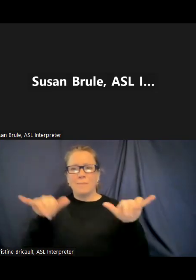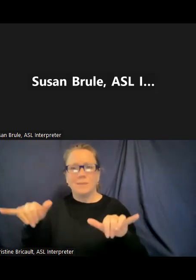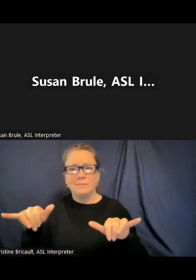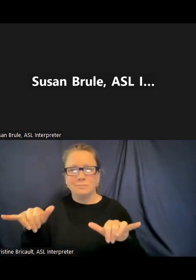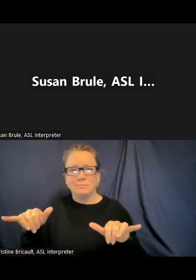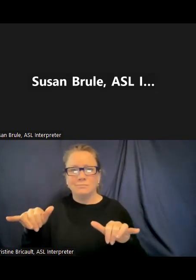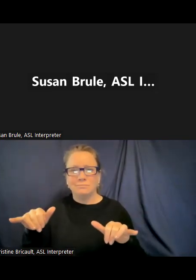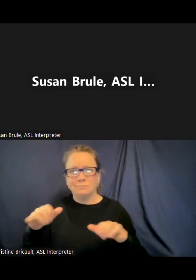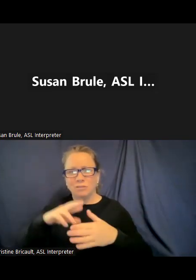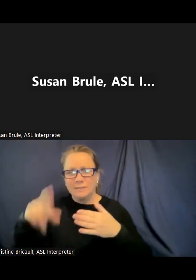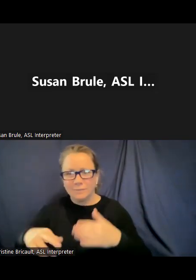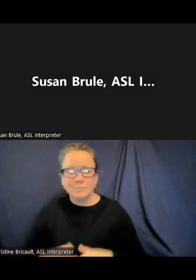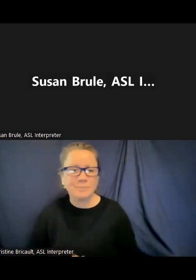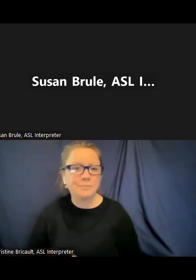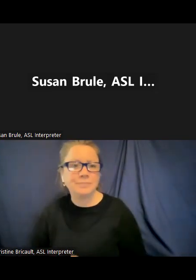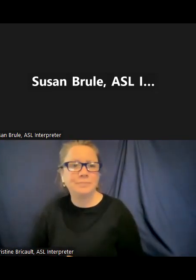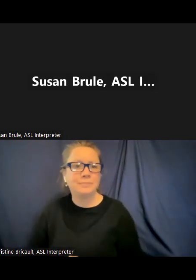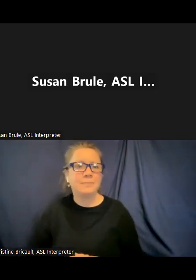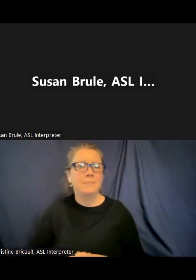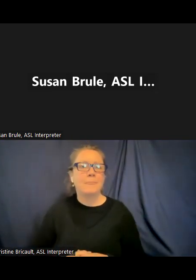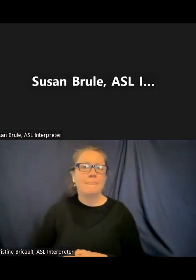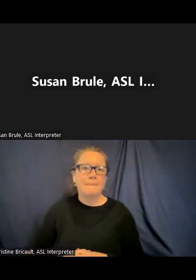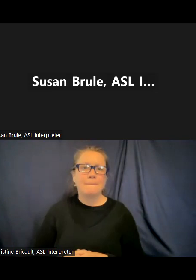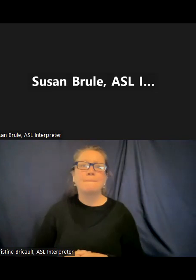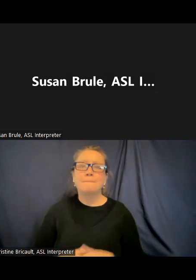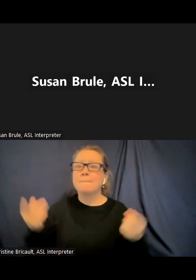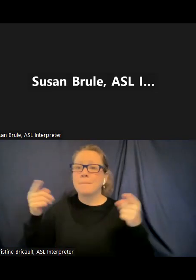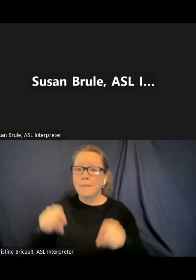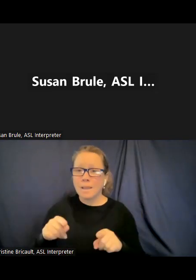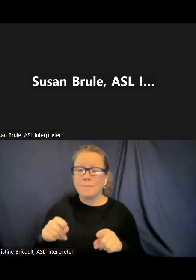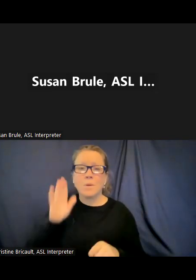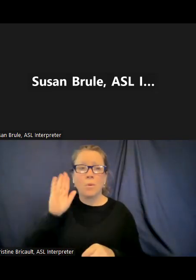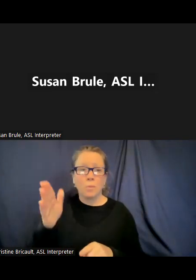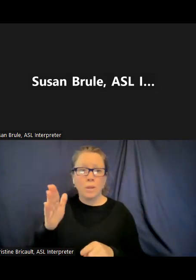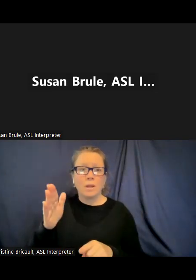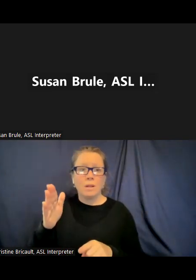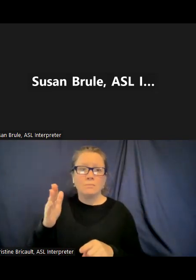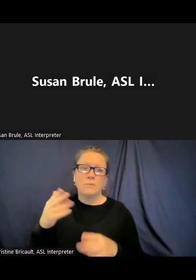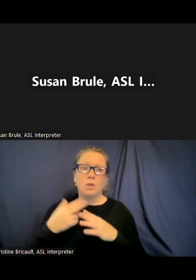thing that you're going to do. So, you're going to go through the interactive process with the person.